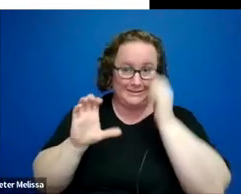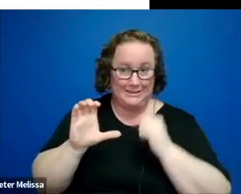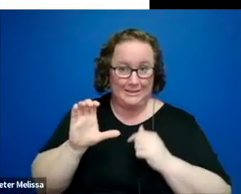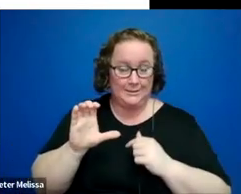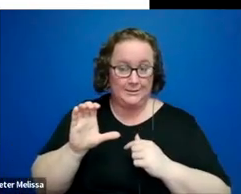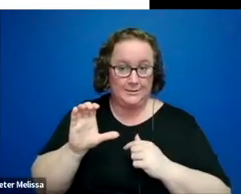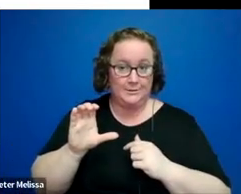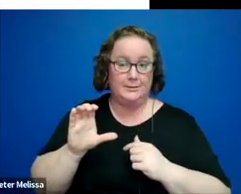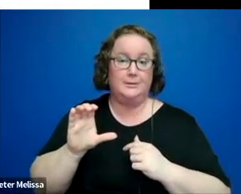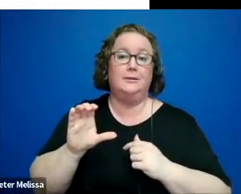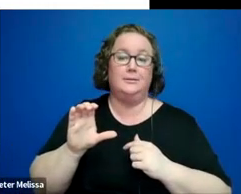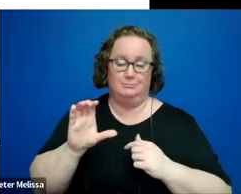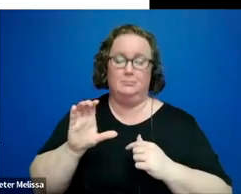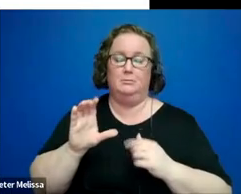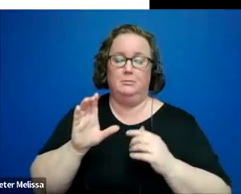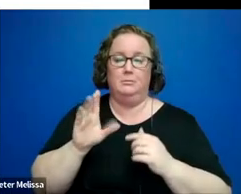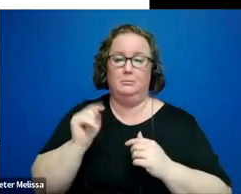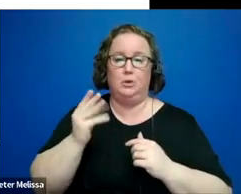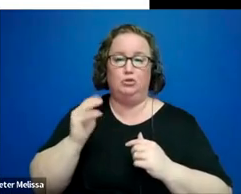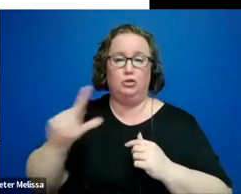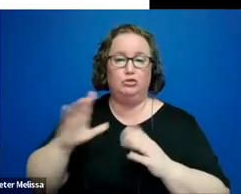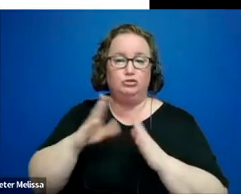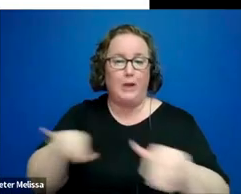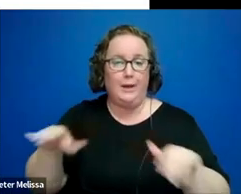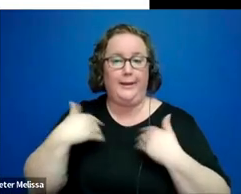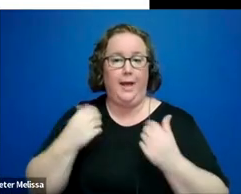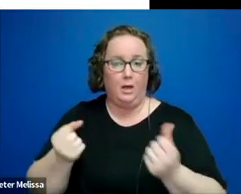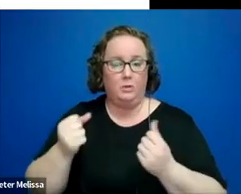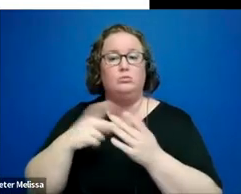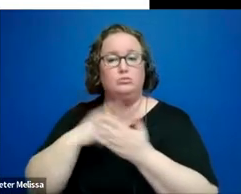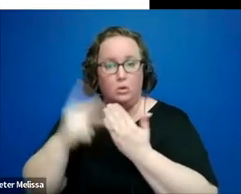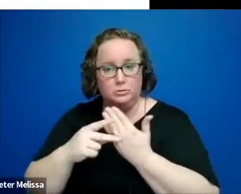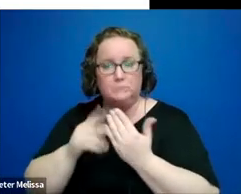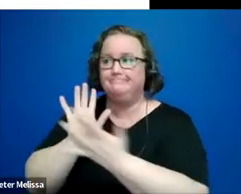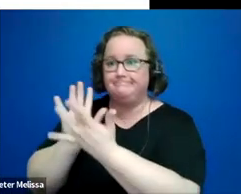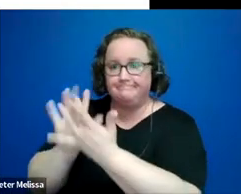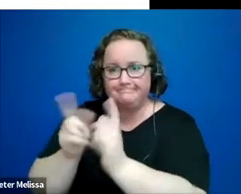programs, tailoring outreach programs, be it home